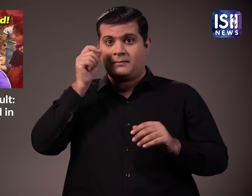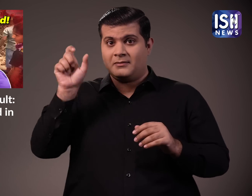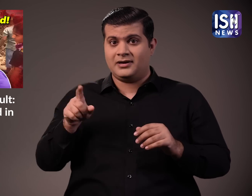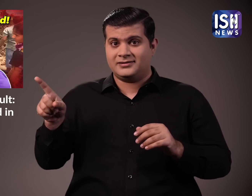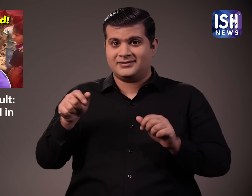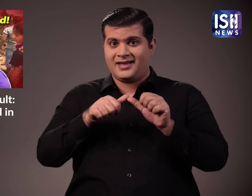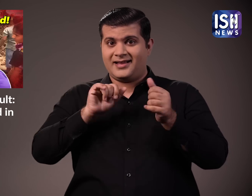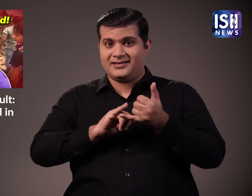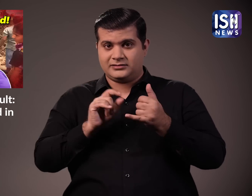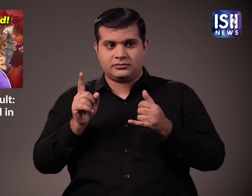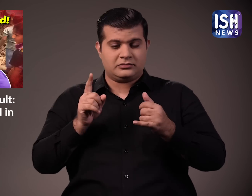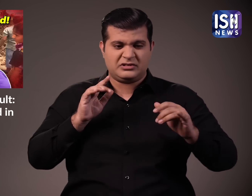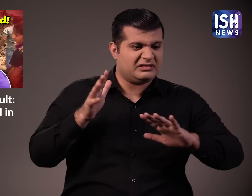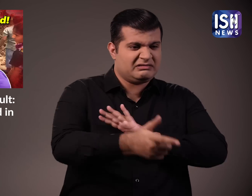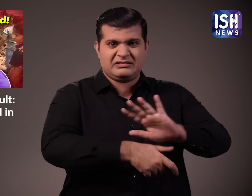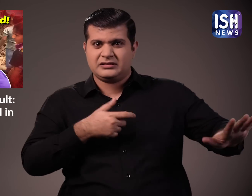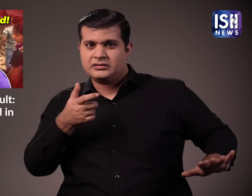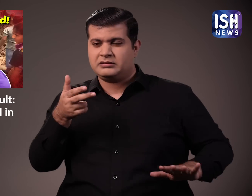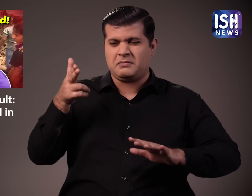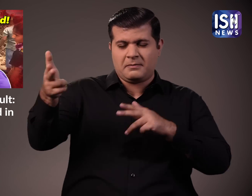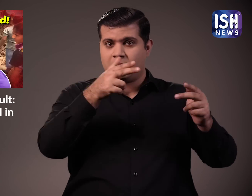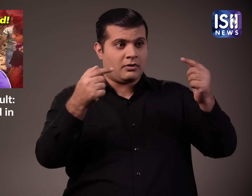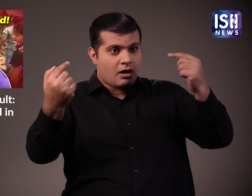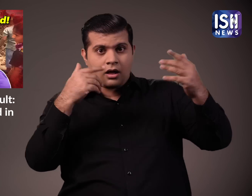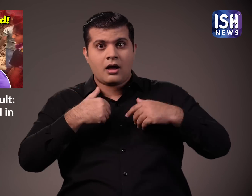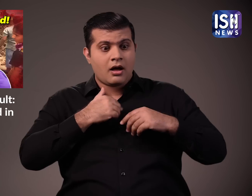Akshay snatched a police officer's gun and fired at the policemen,